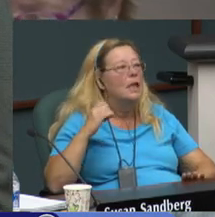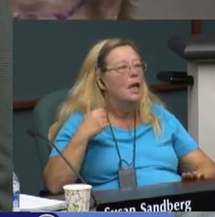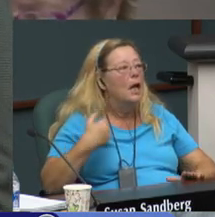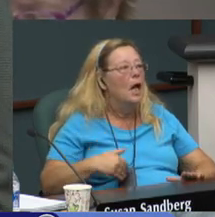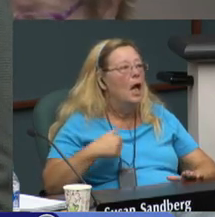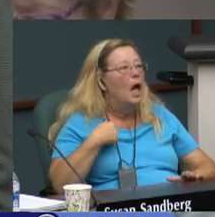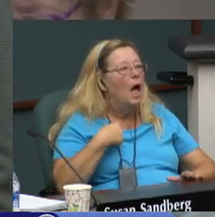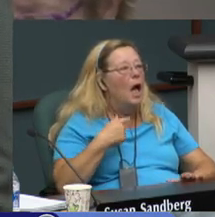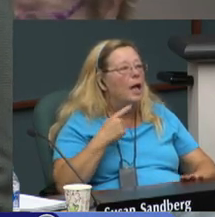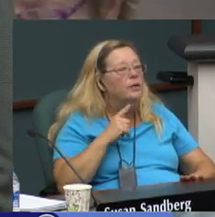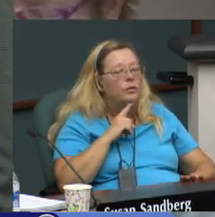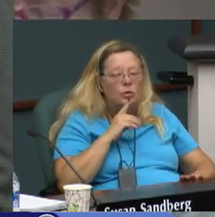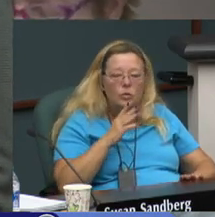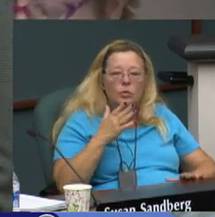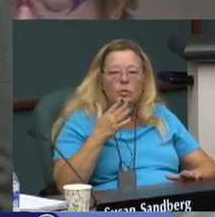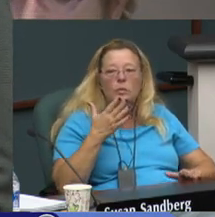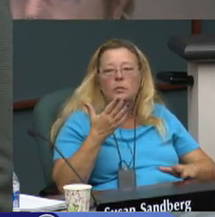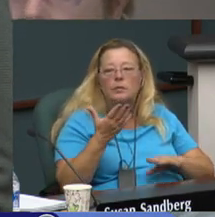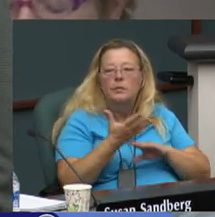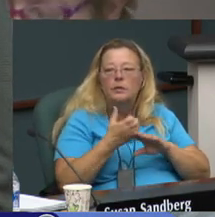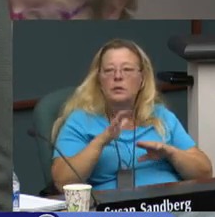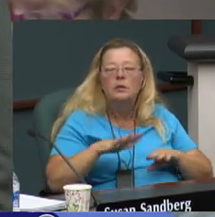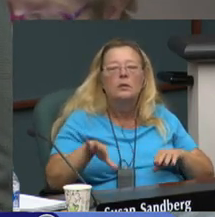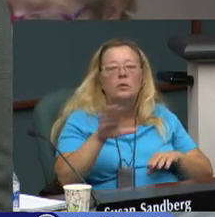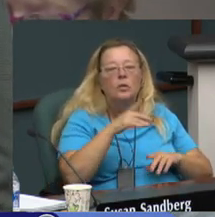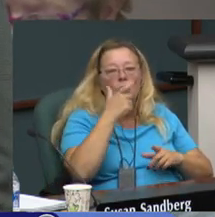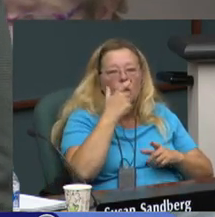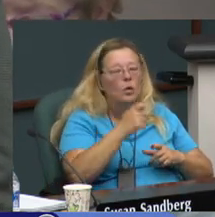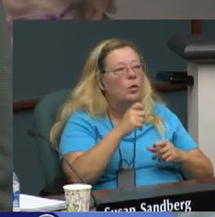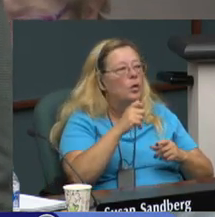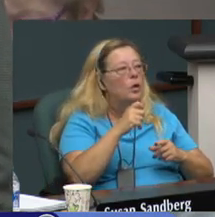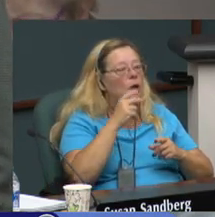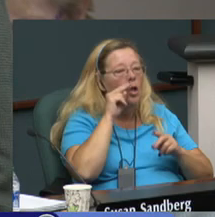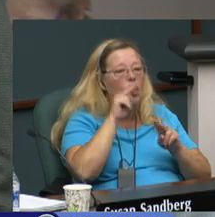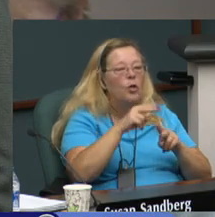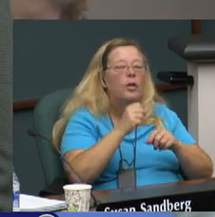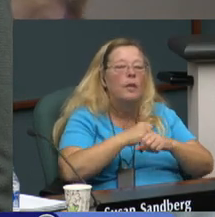interest in accommodating the big picture in these discussions so I just